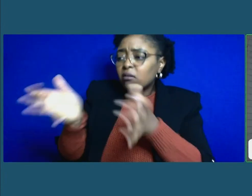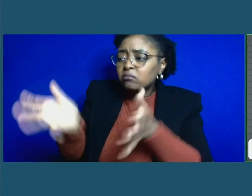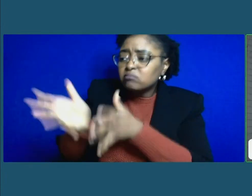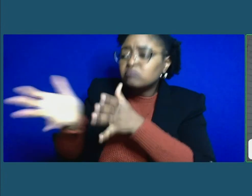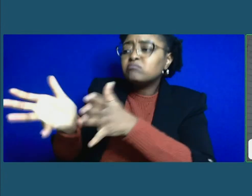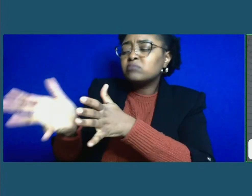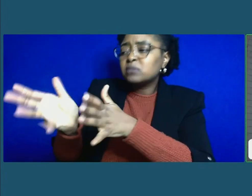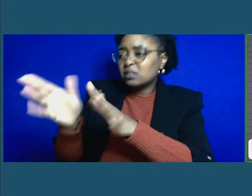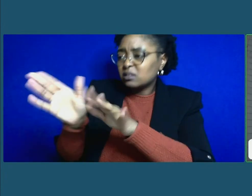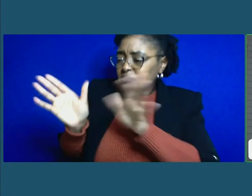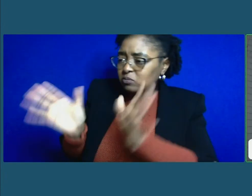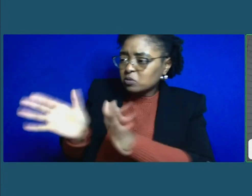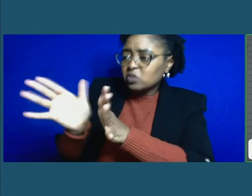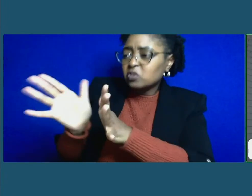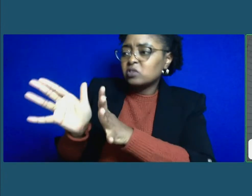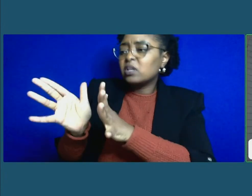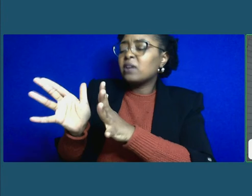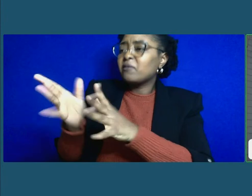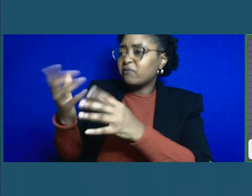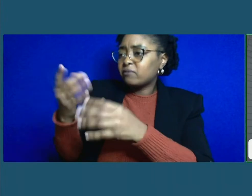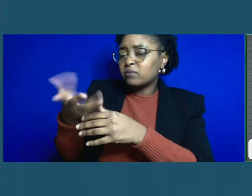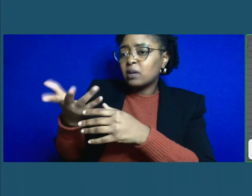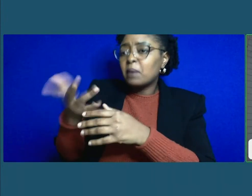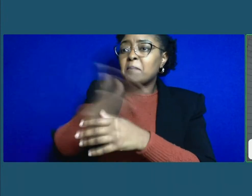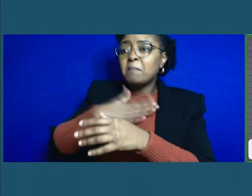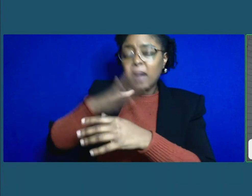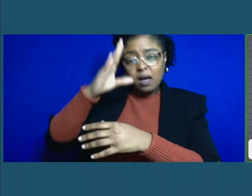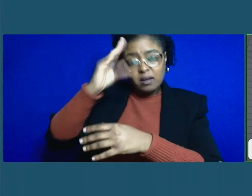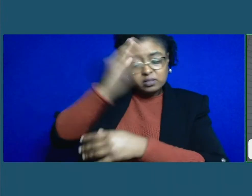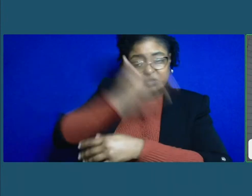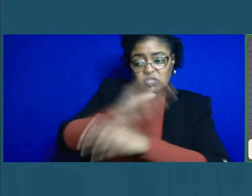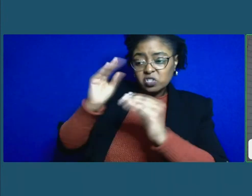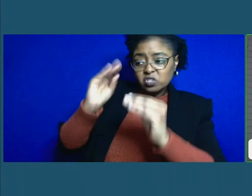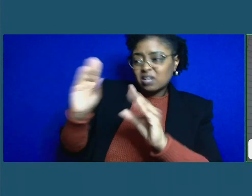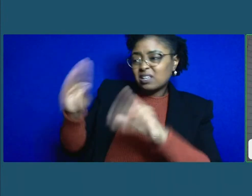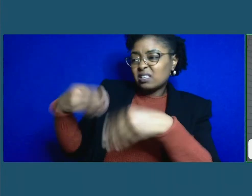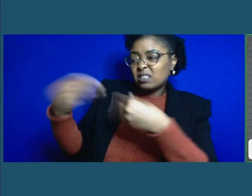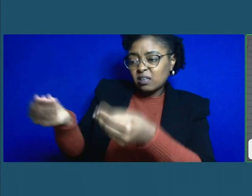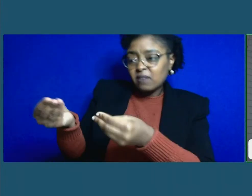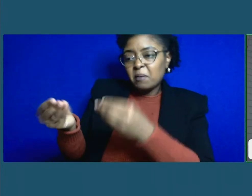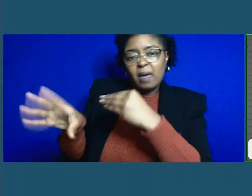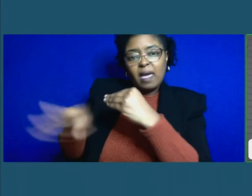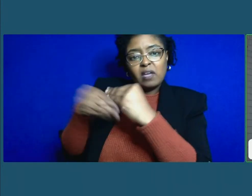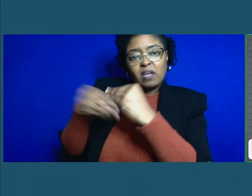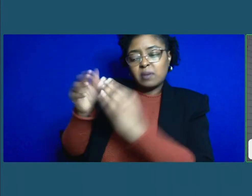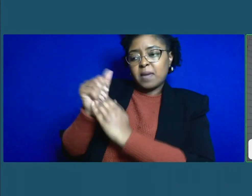meeting my son, where he was and person pushing him further. My son's teacher gave him era